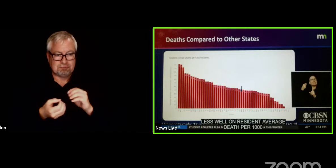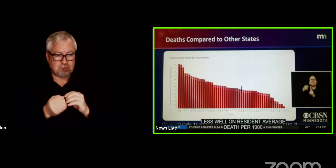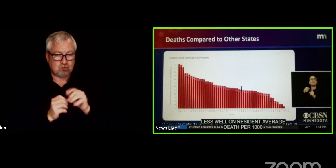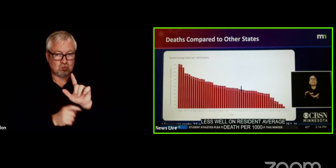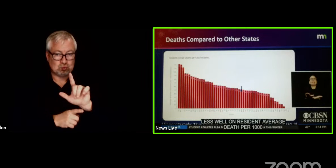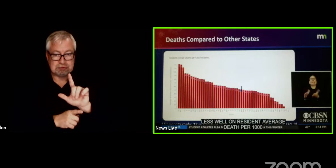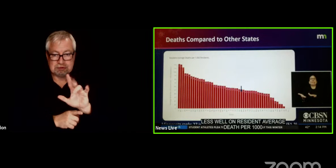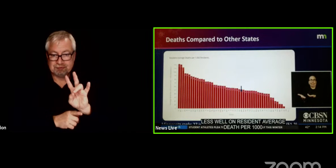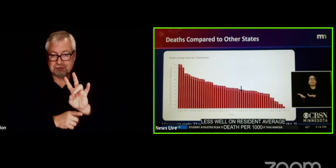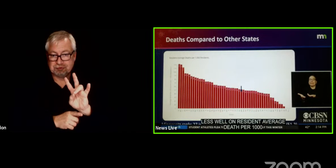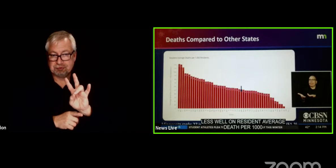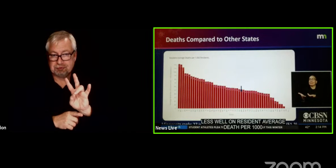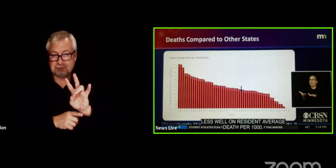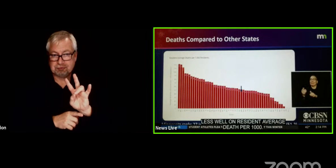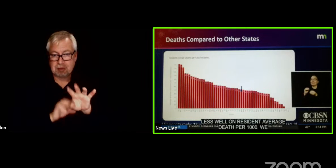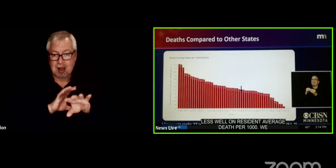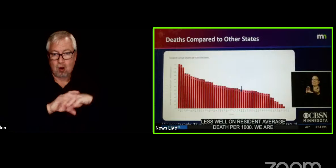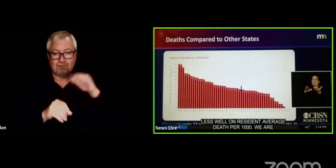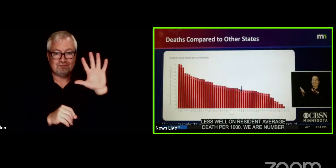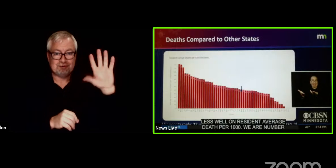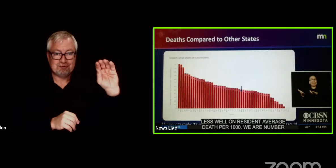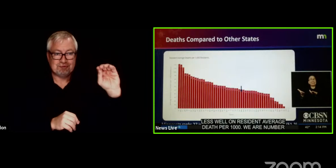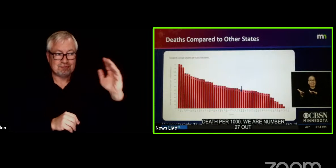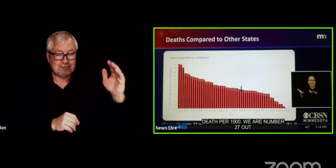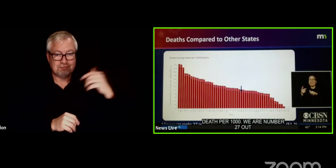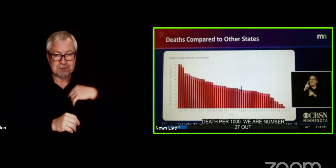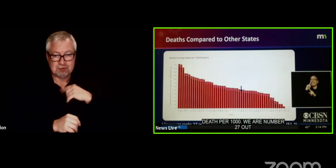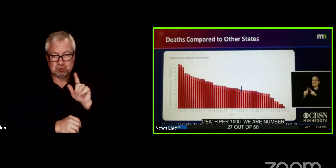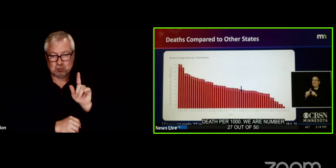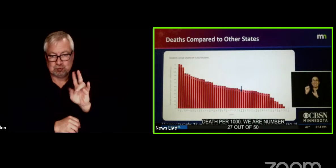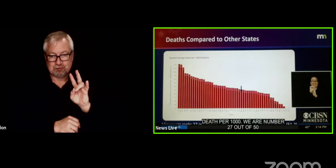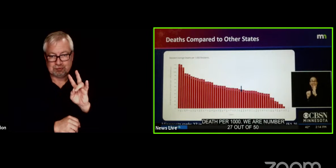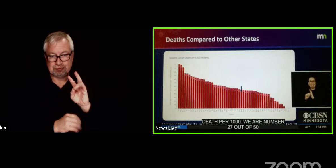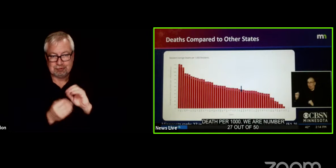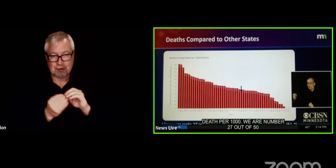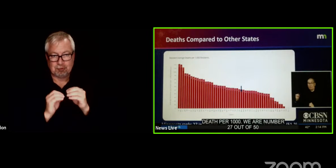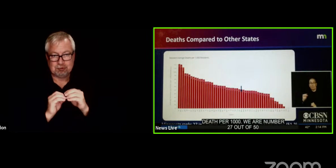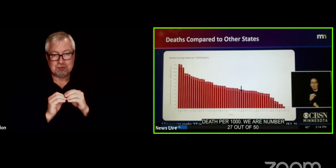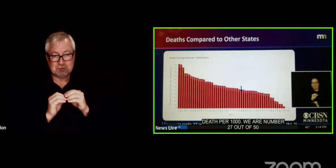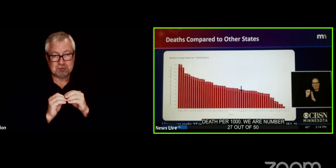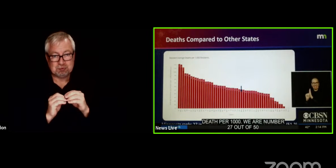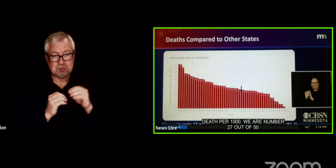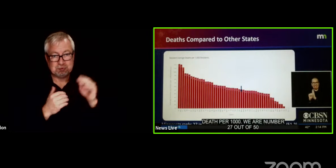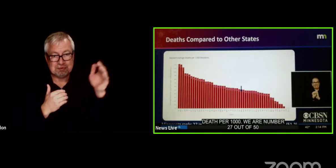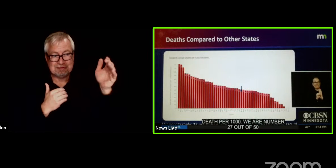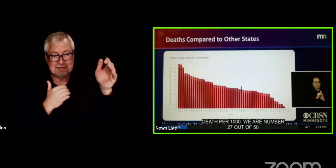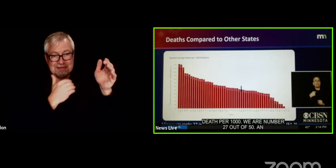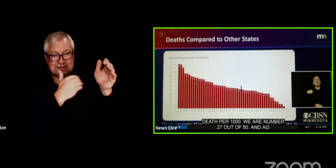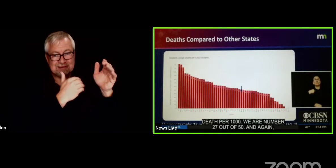AGAIN, WHEN IT COMES TO THESE METRICS, THE CLOSER WE ARE TO NUMBER 50, THE BETTER. AND WE STRIVE TO GET THERE.